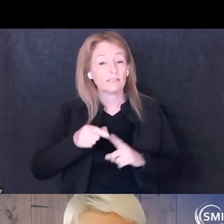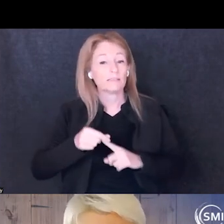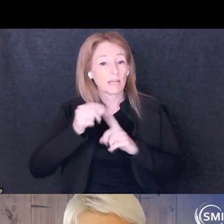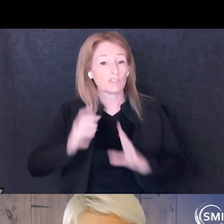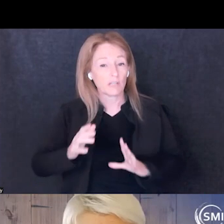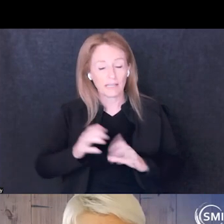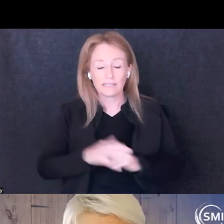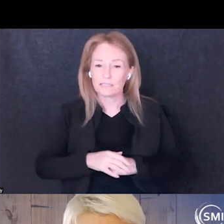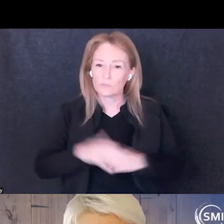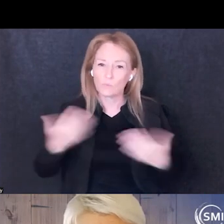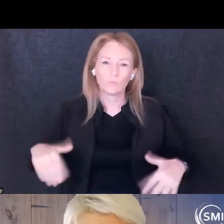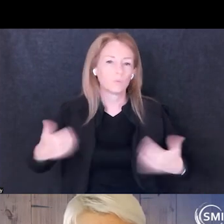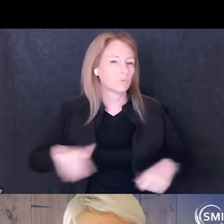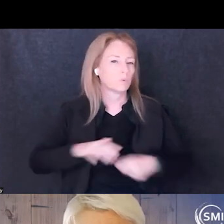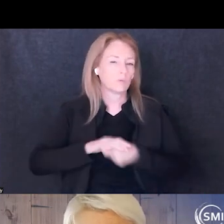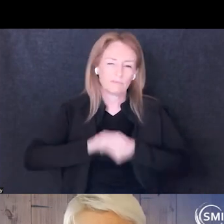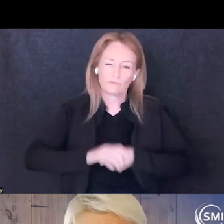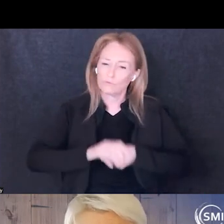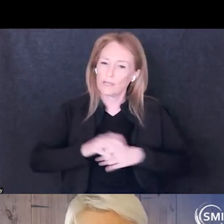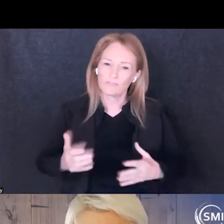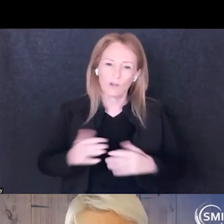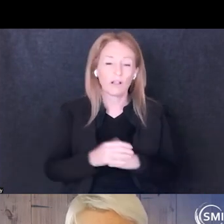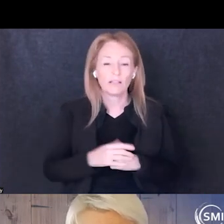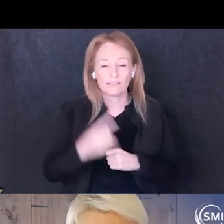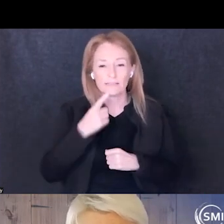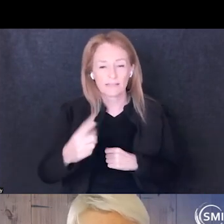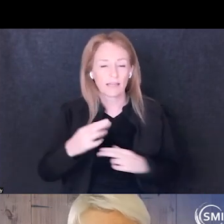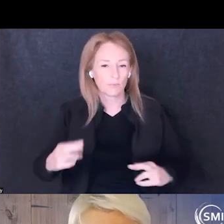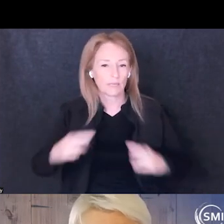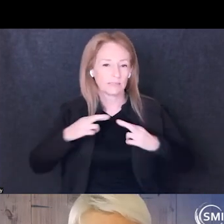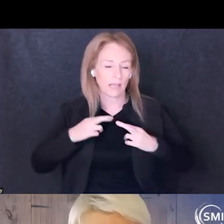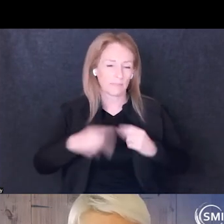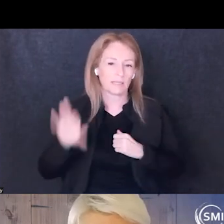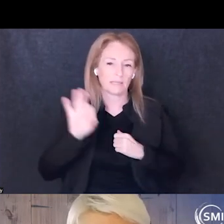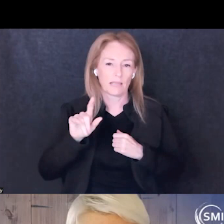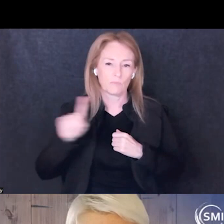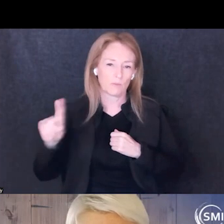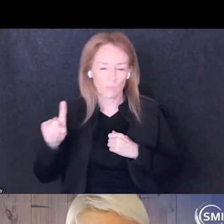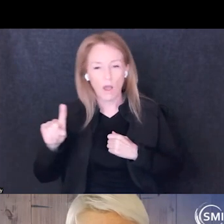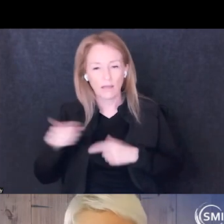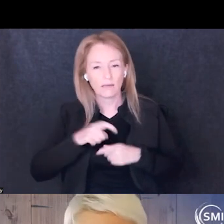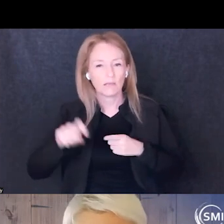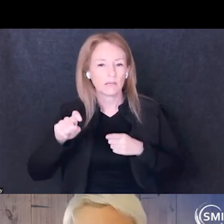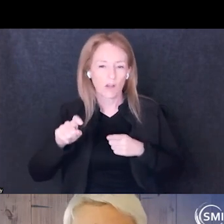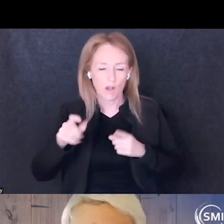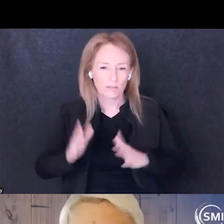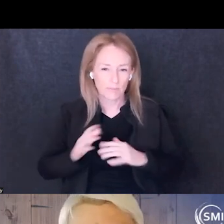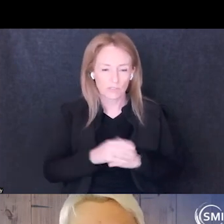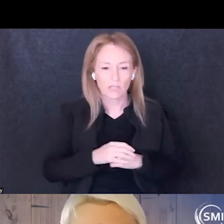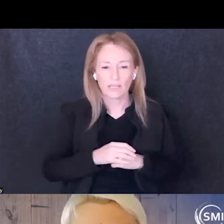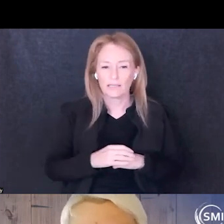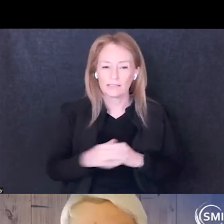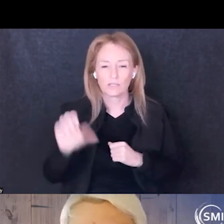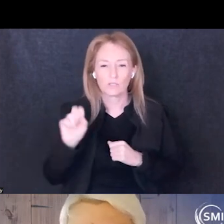STRESSFUL SAID RETIRED 911 SPECIALIST SUE IN (INDISCERNIBLE)